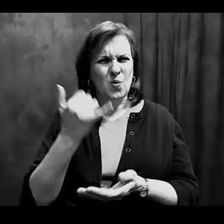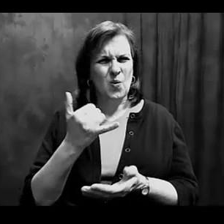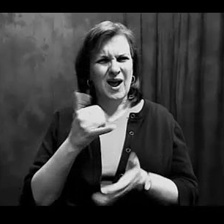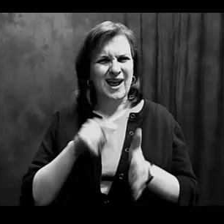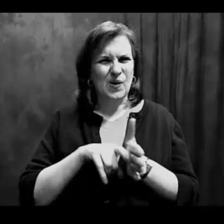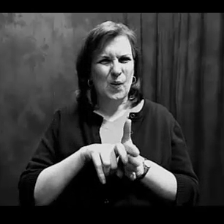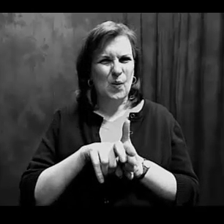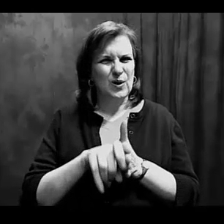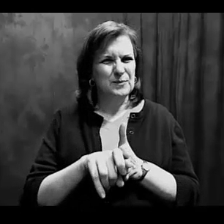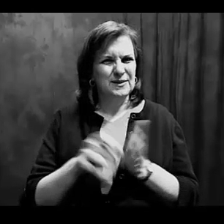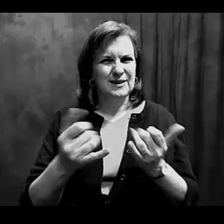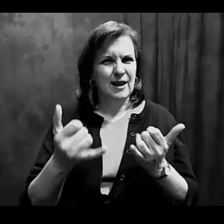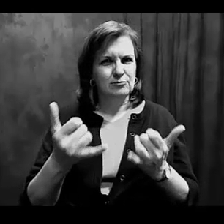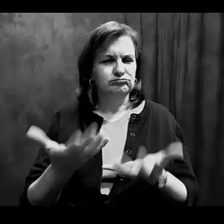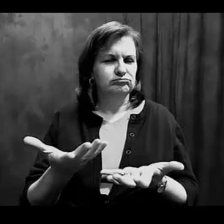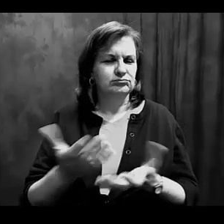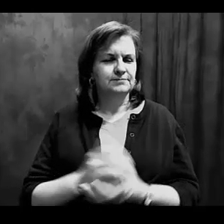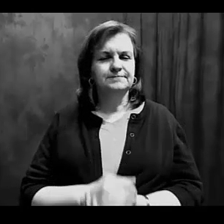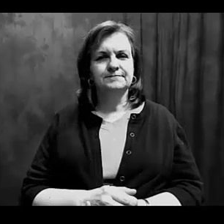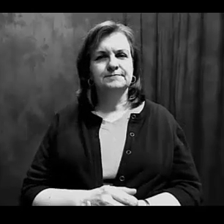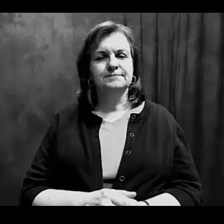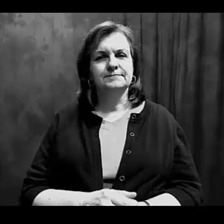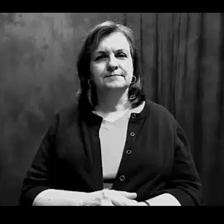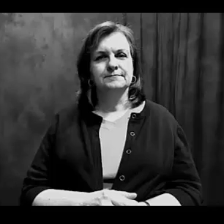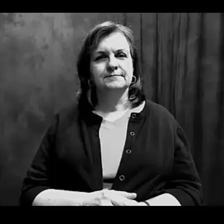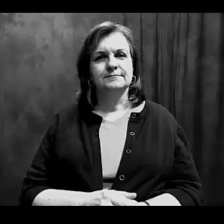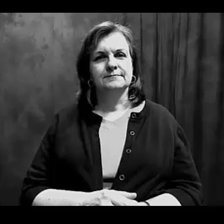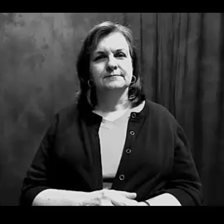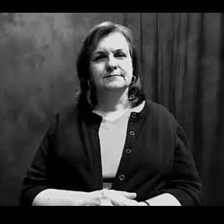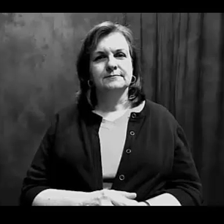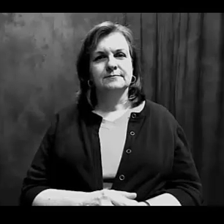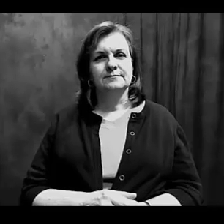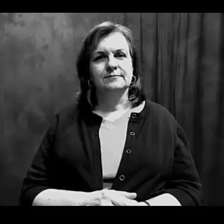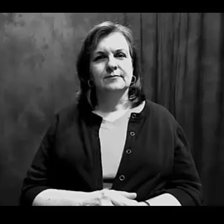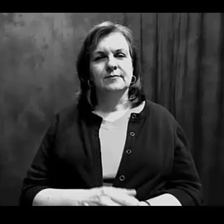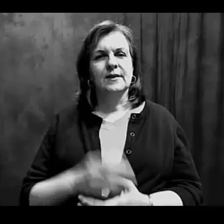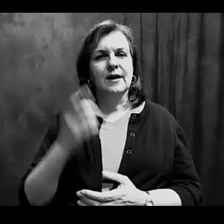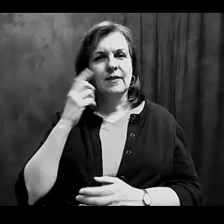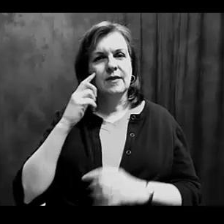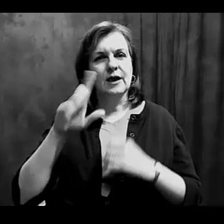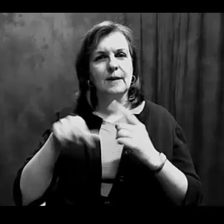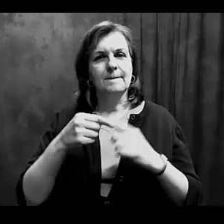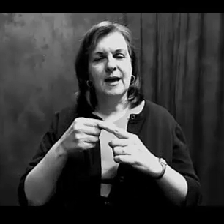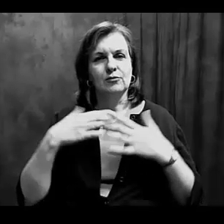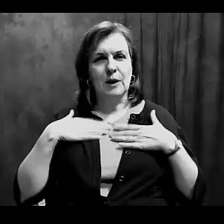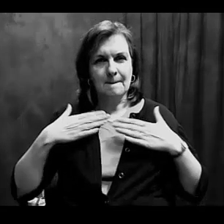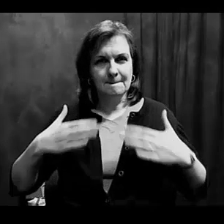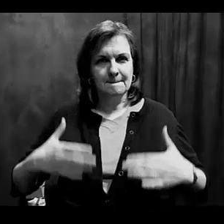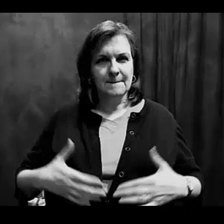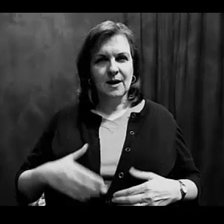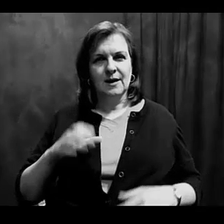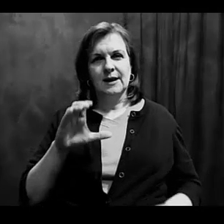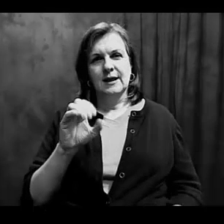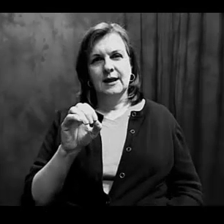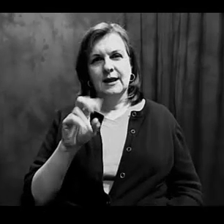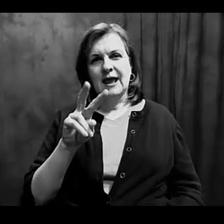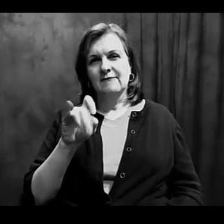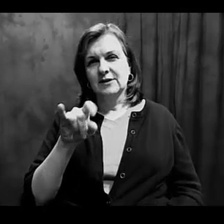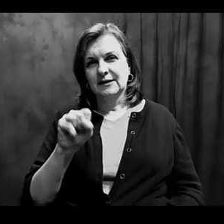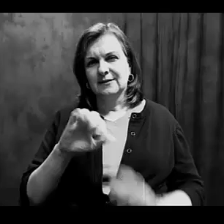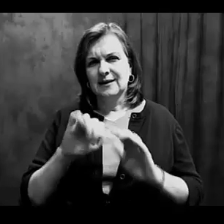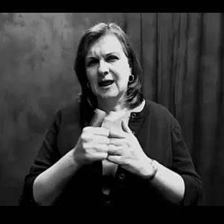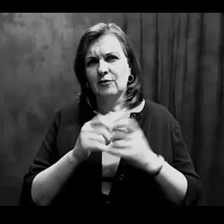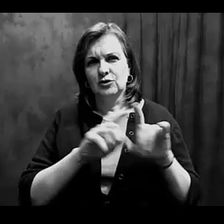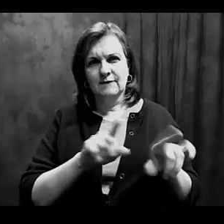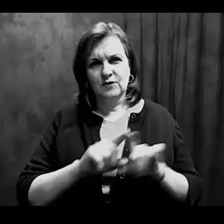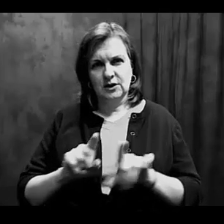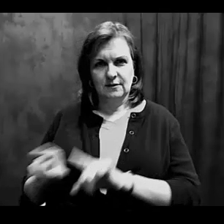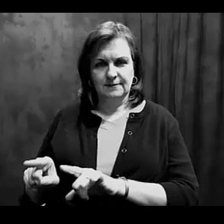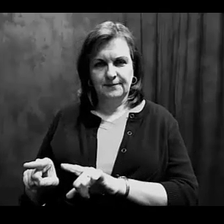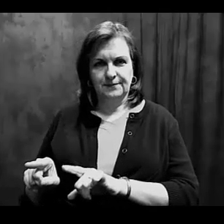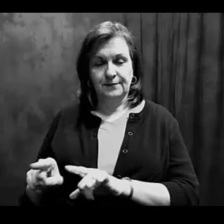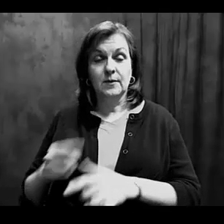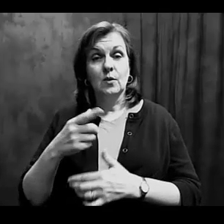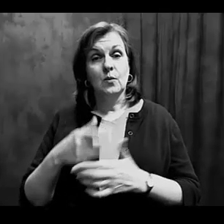why are we going in the worm direction next well we want to think about the difference between body cavities